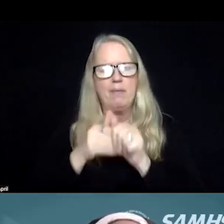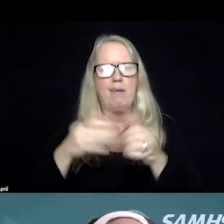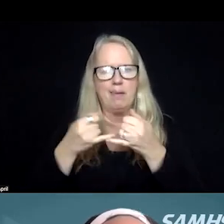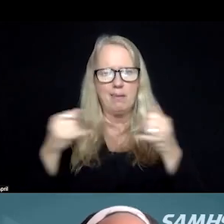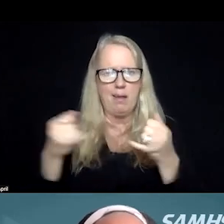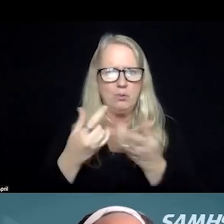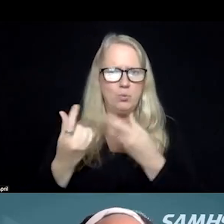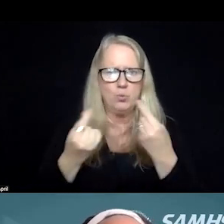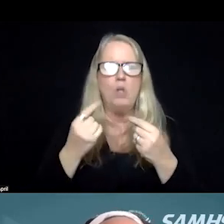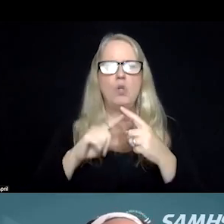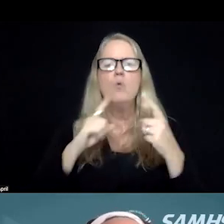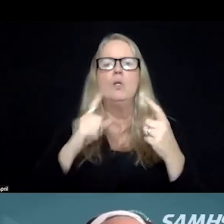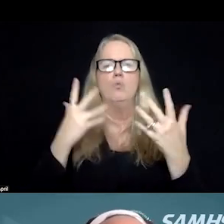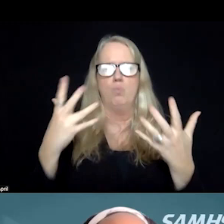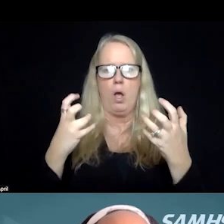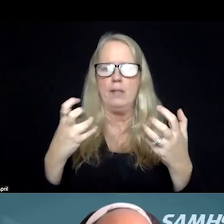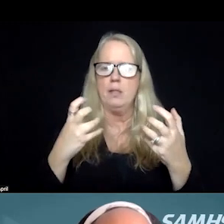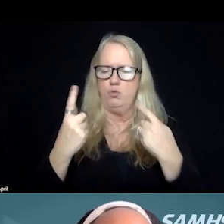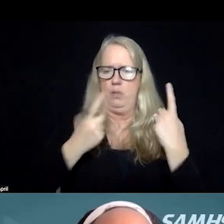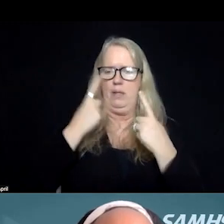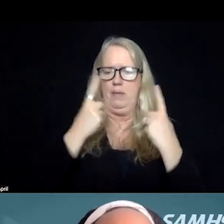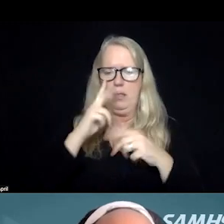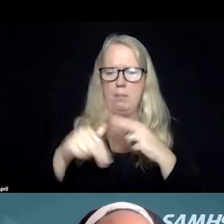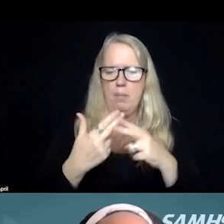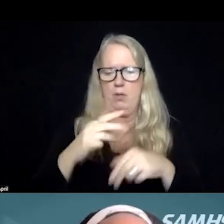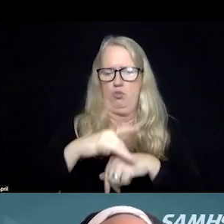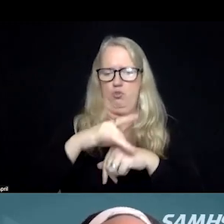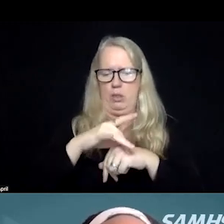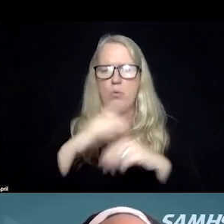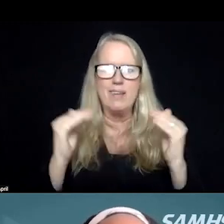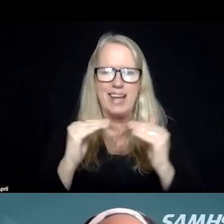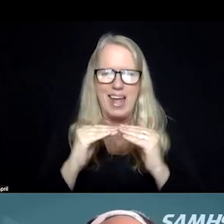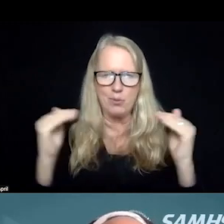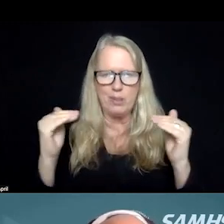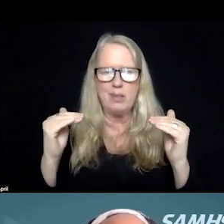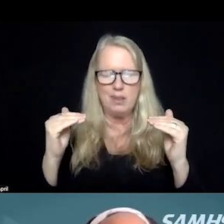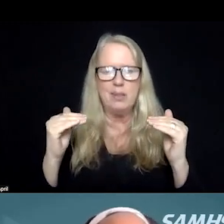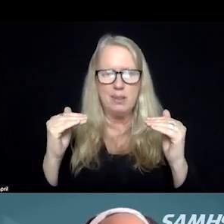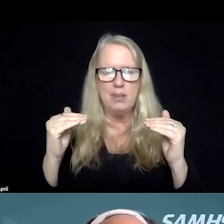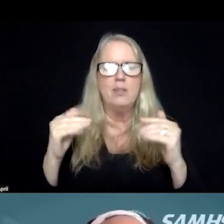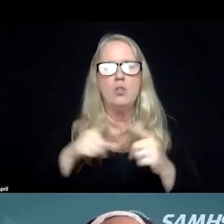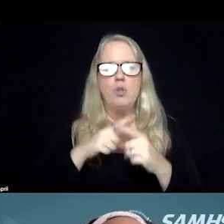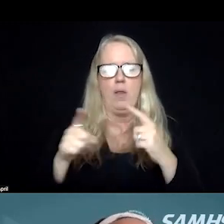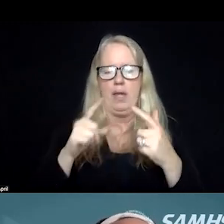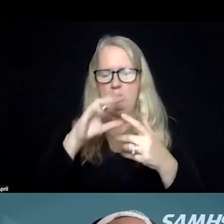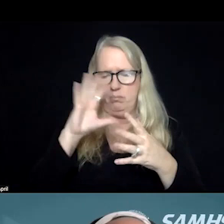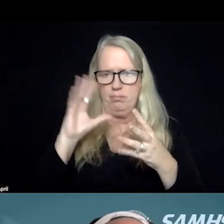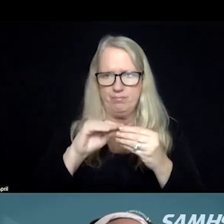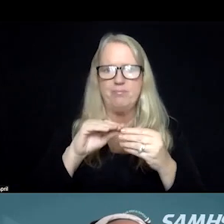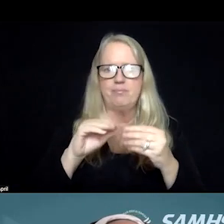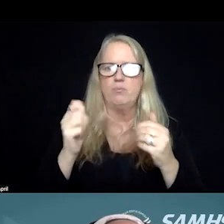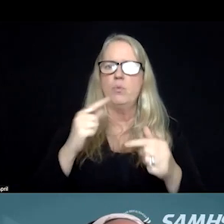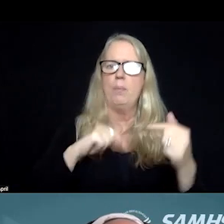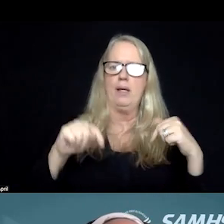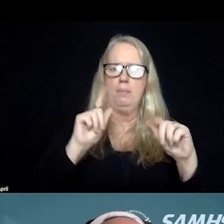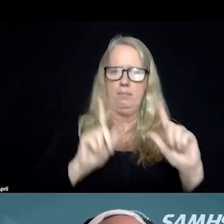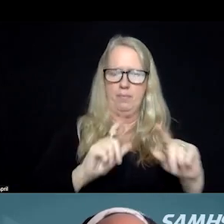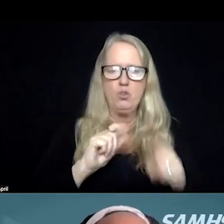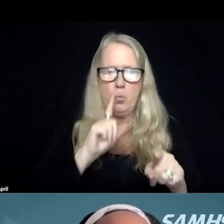SO WE HAVE TO THINK ABOUT GEOGRAPHY IN THIS WAY.